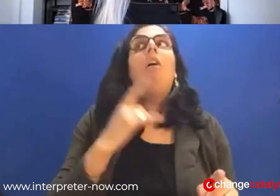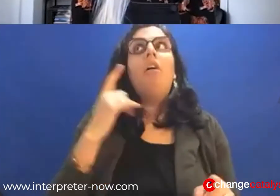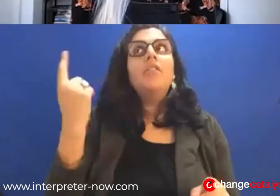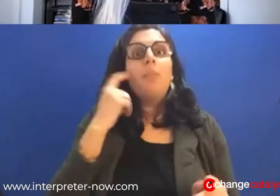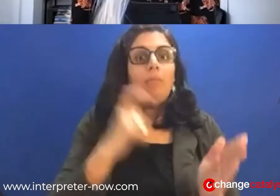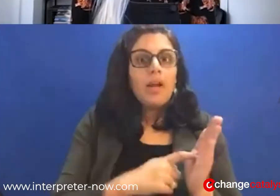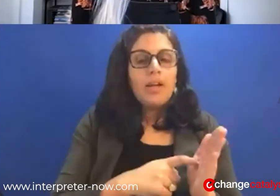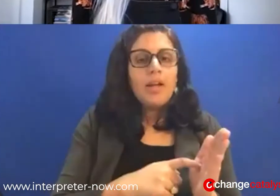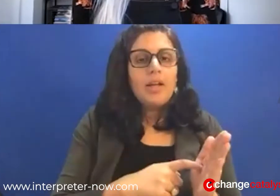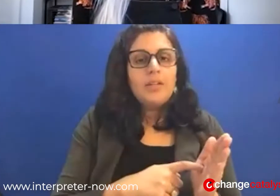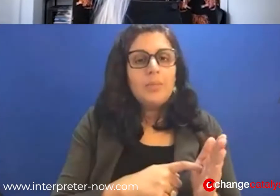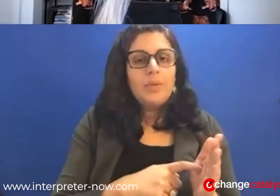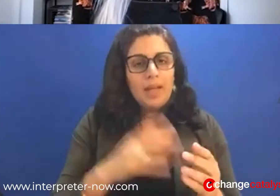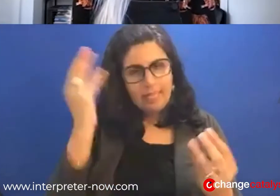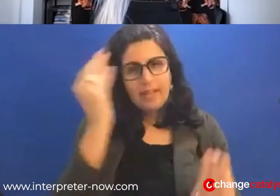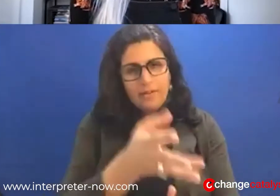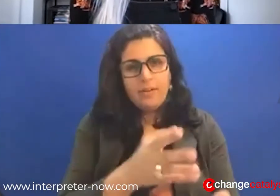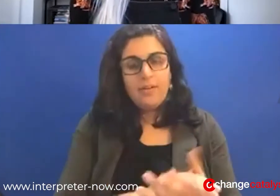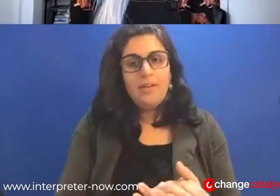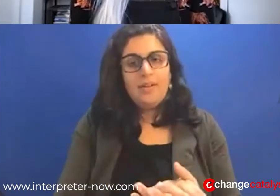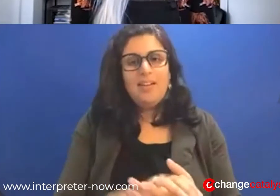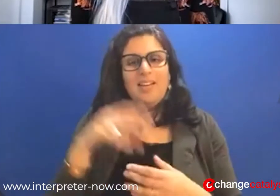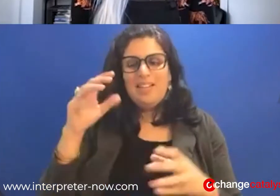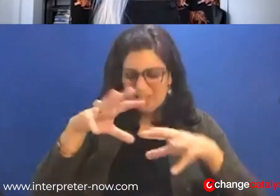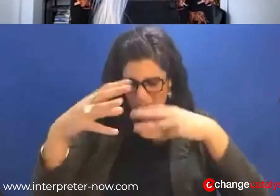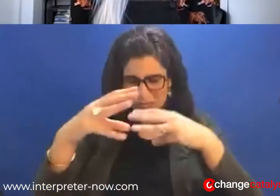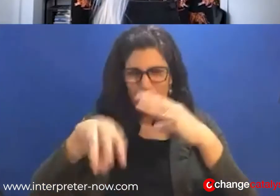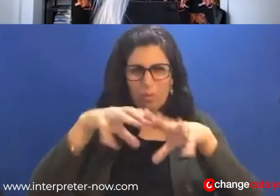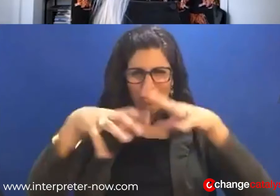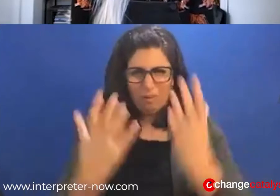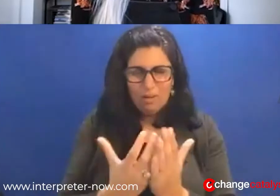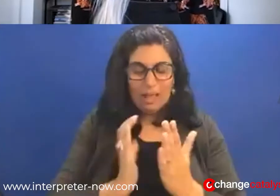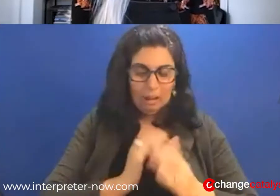Especially in a world where our likes and our interests and our experiences, even the